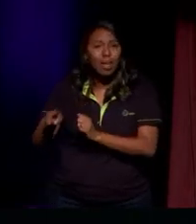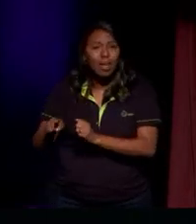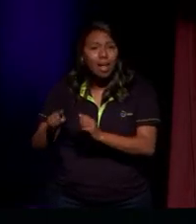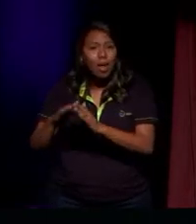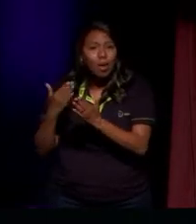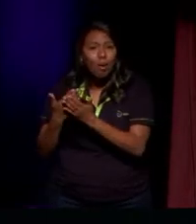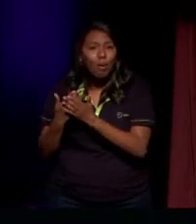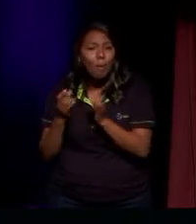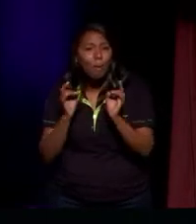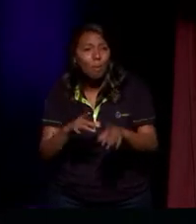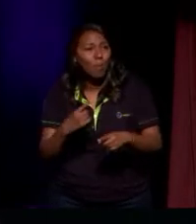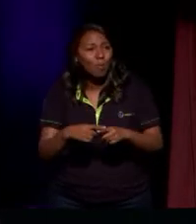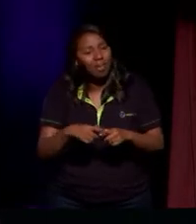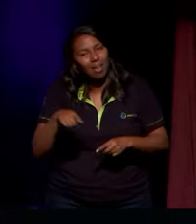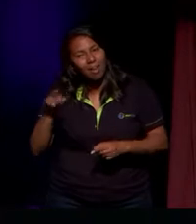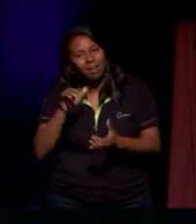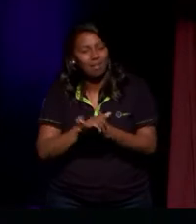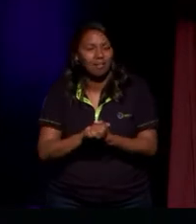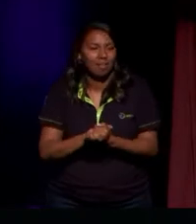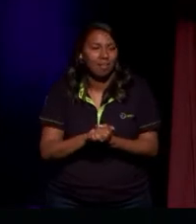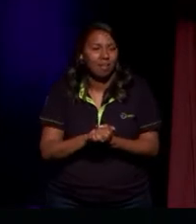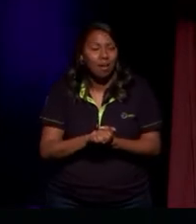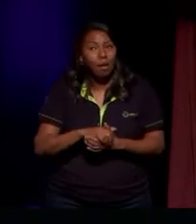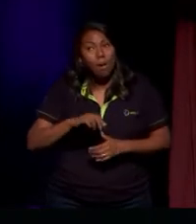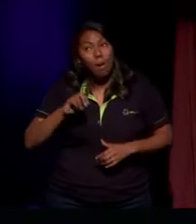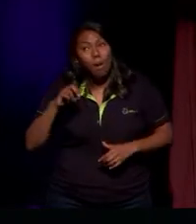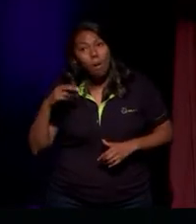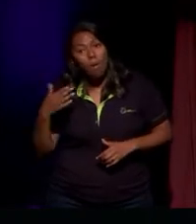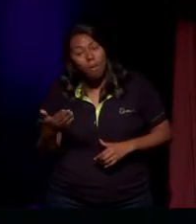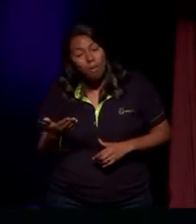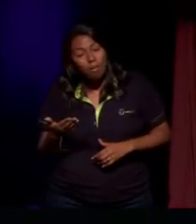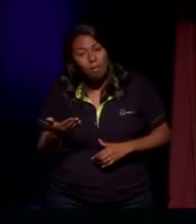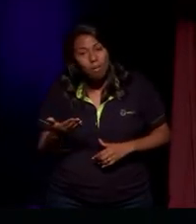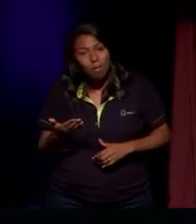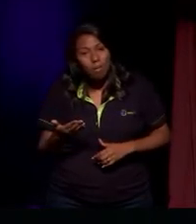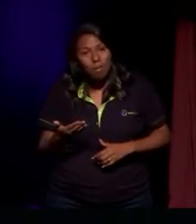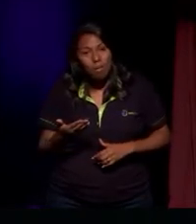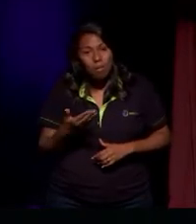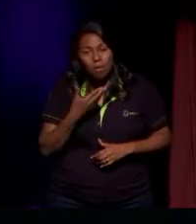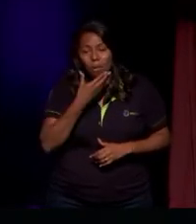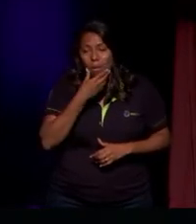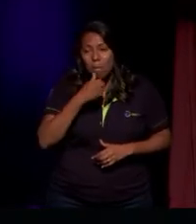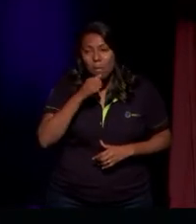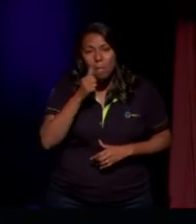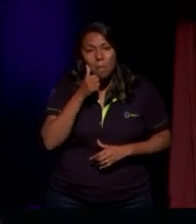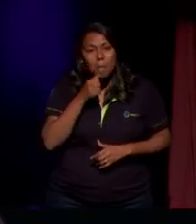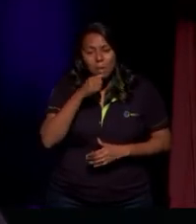to be able to marry or often arranged marriages